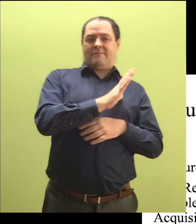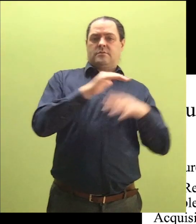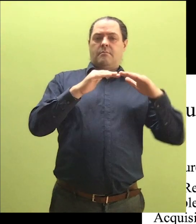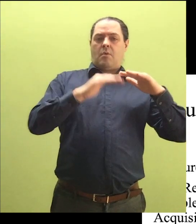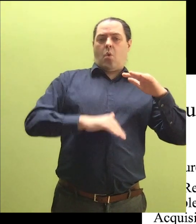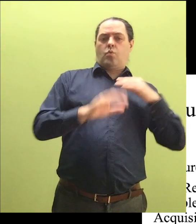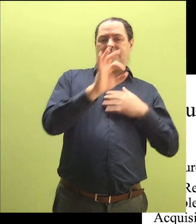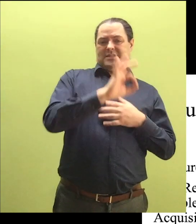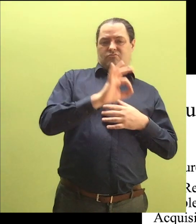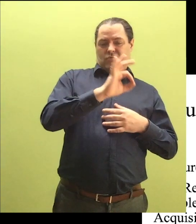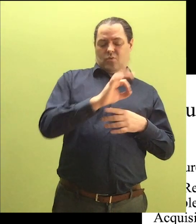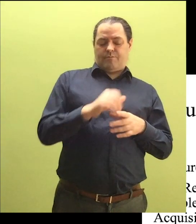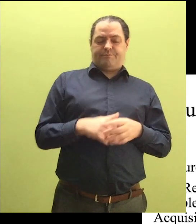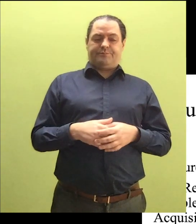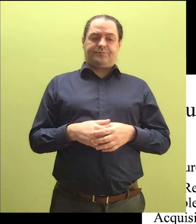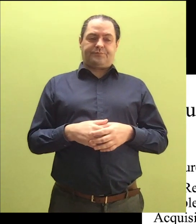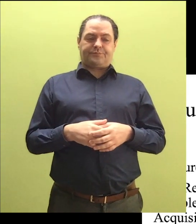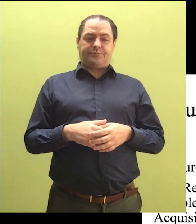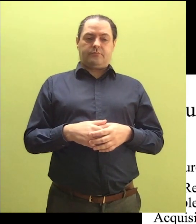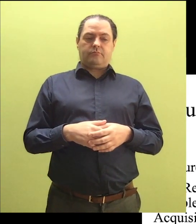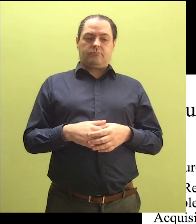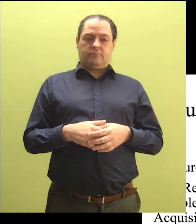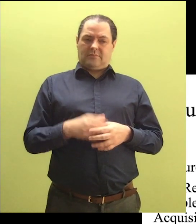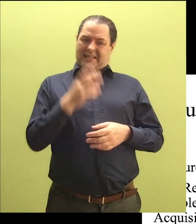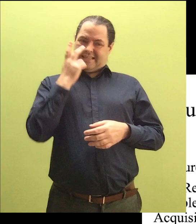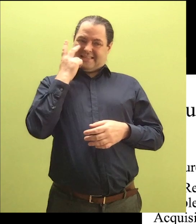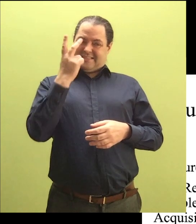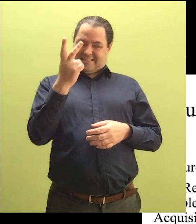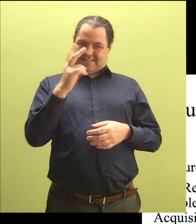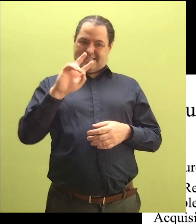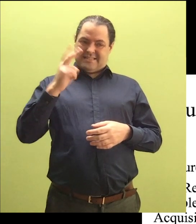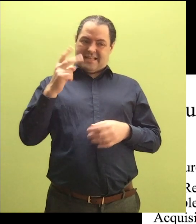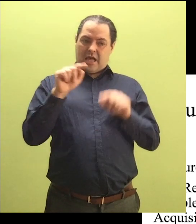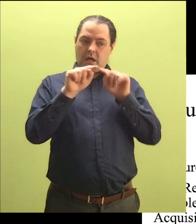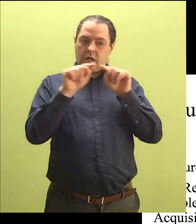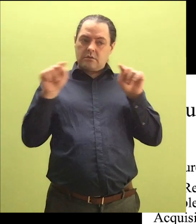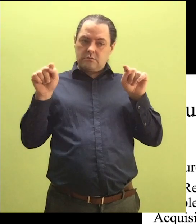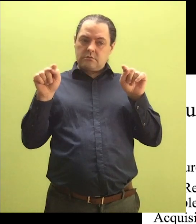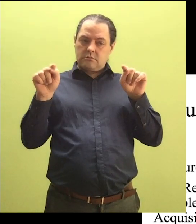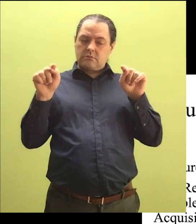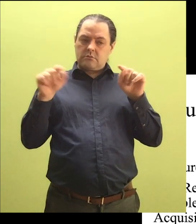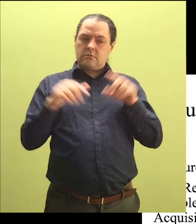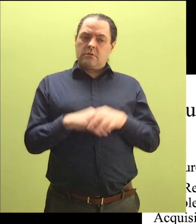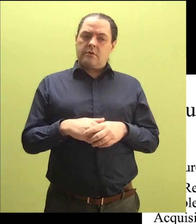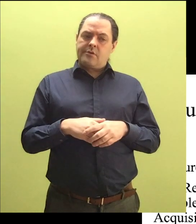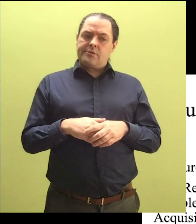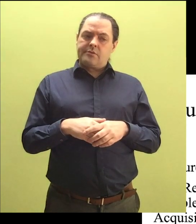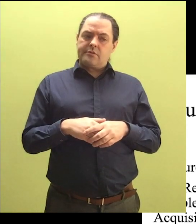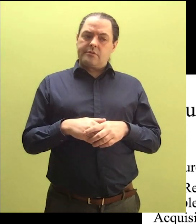the second row right below the intercept has the setting of inchoative, just like the intercept, but the age of